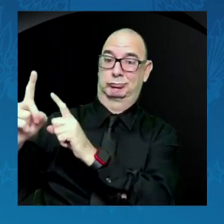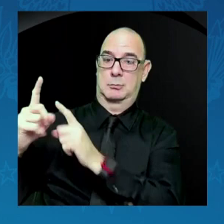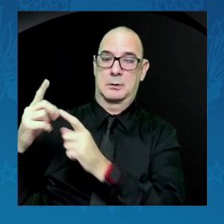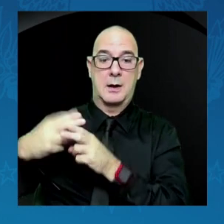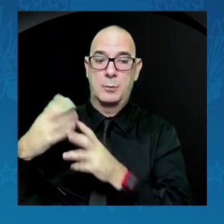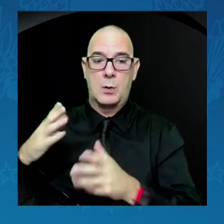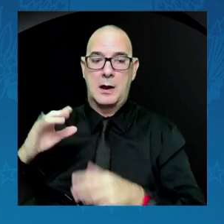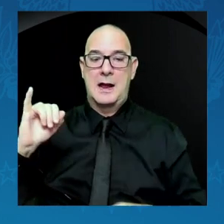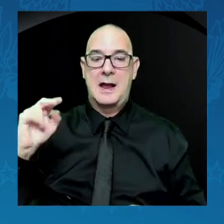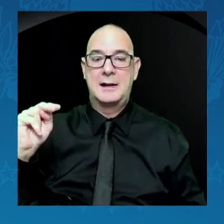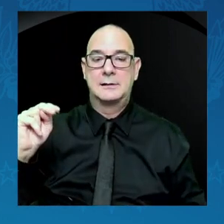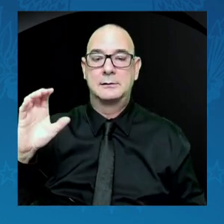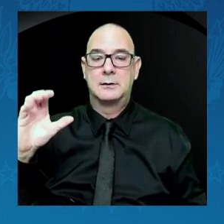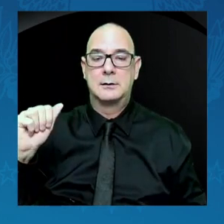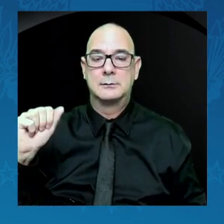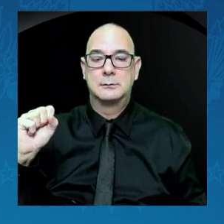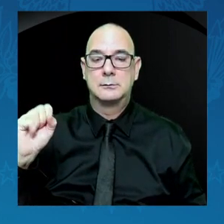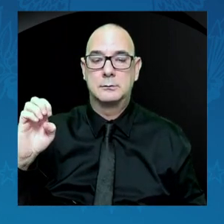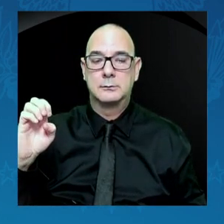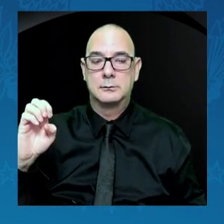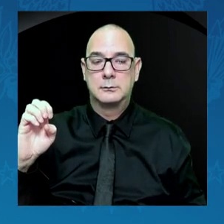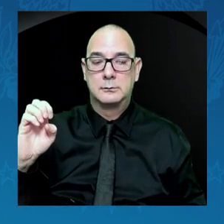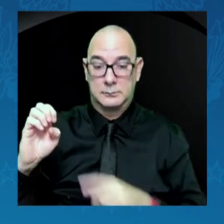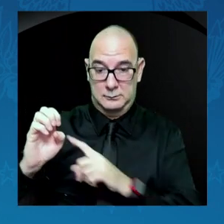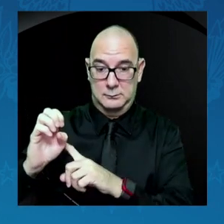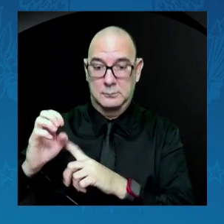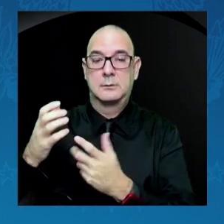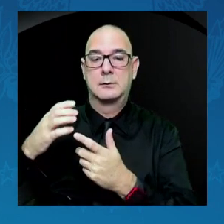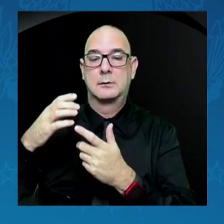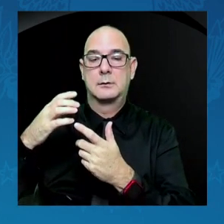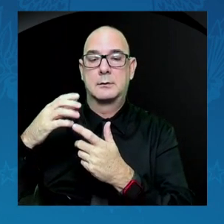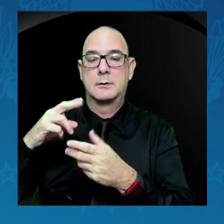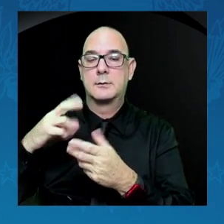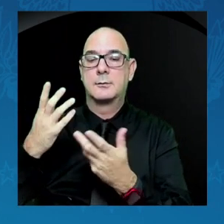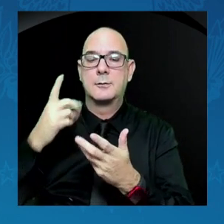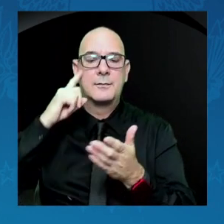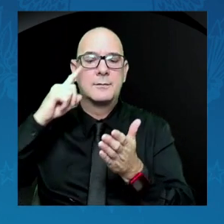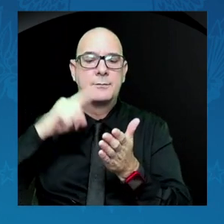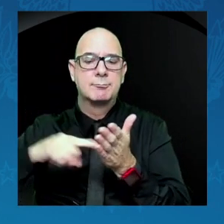stands for investigation of convective updrafts.